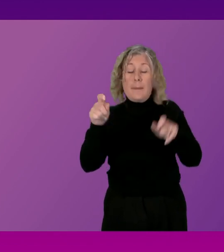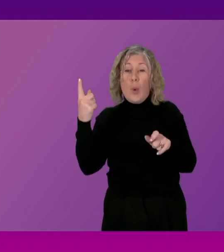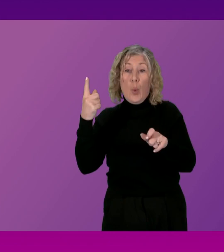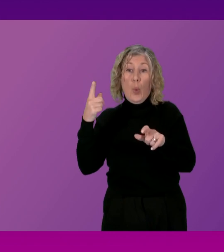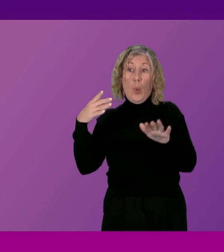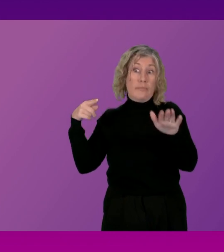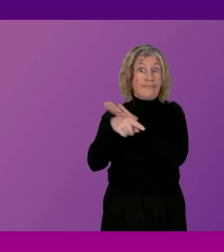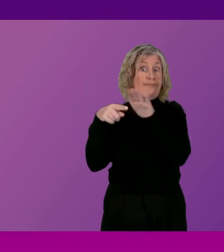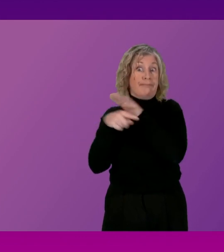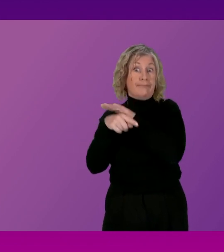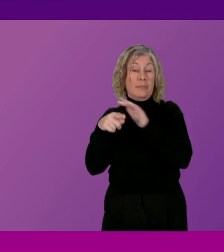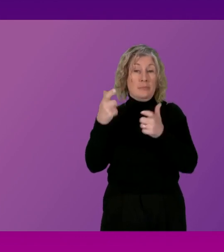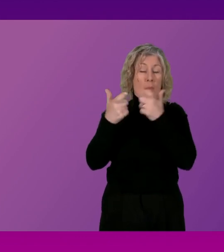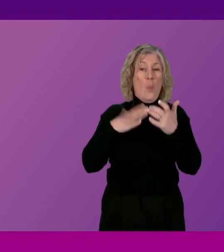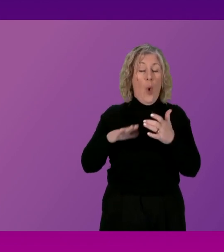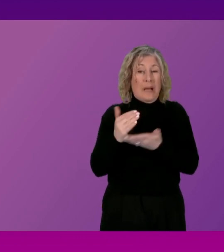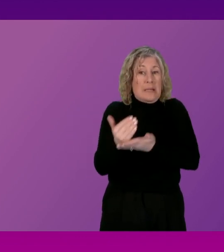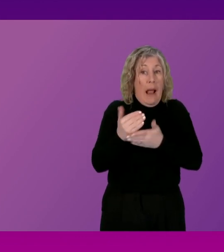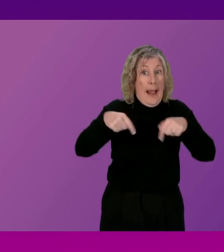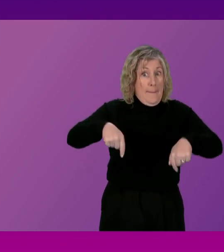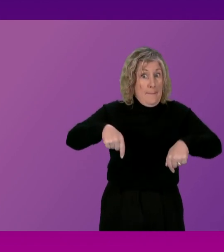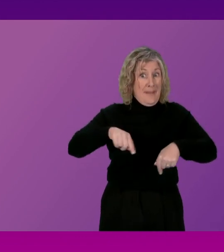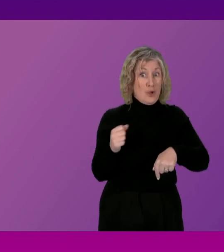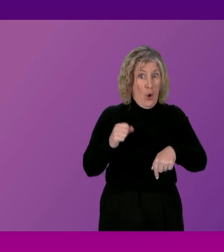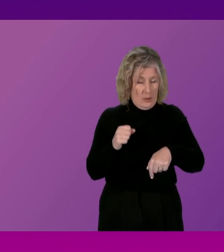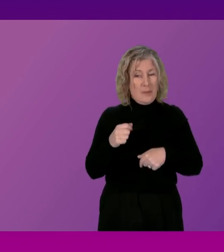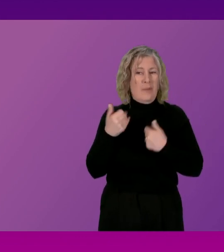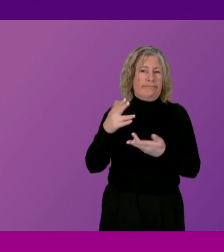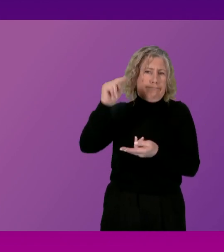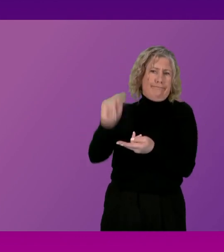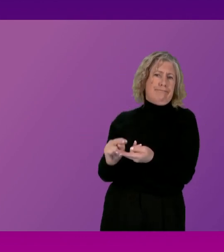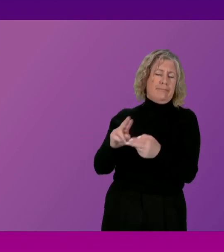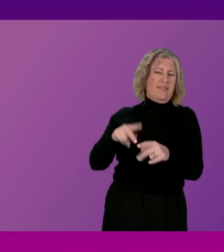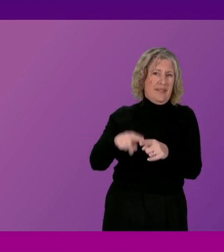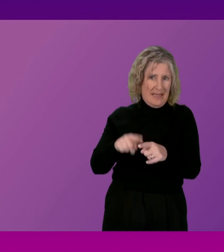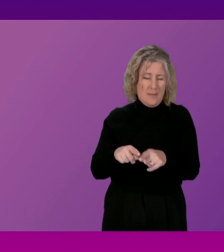This week, we announced the expansion of the existing national ferry concessionary travel